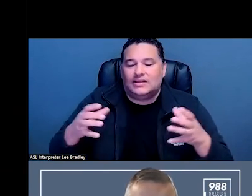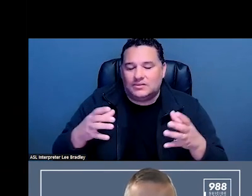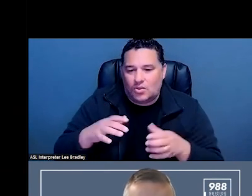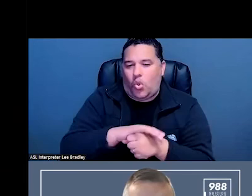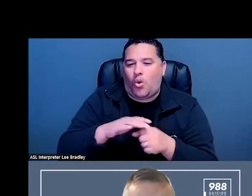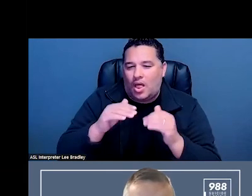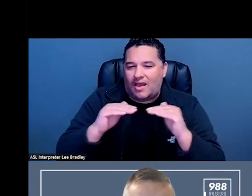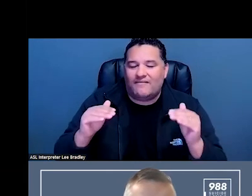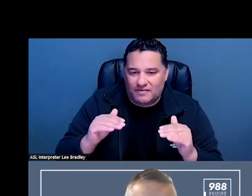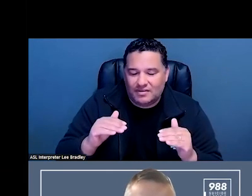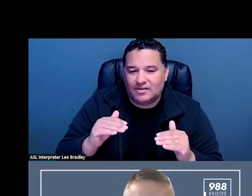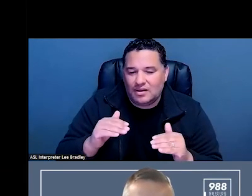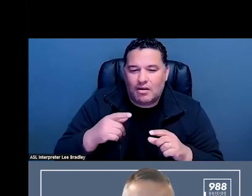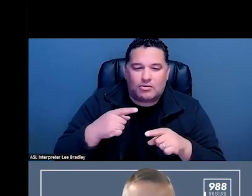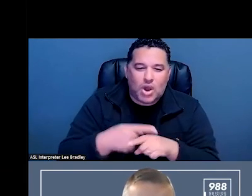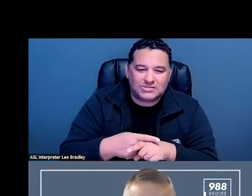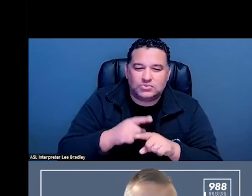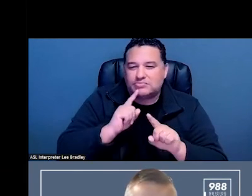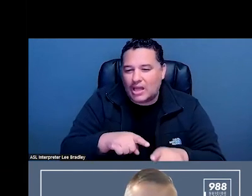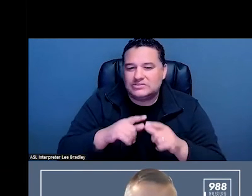, CAPACITY BUILDING. AT THE LOCAL